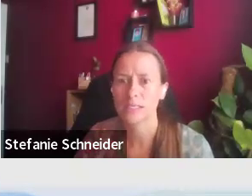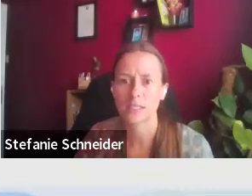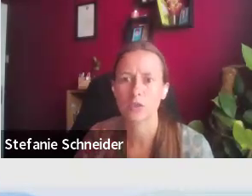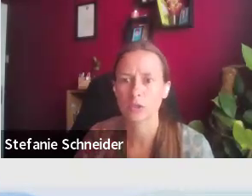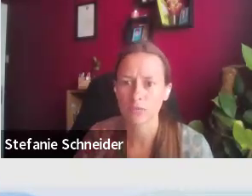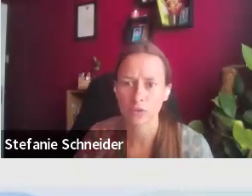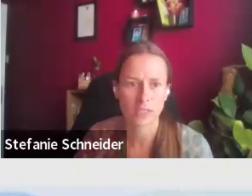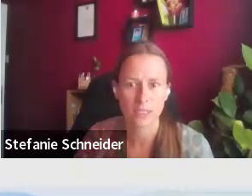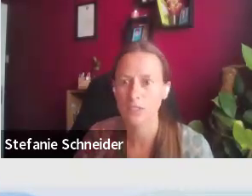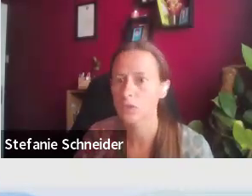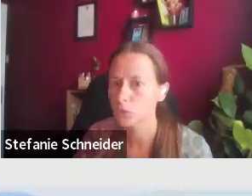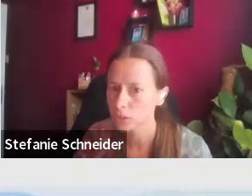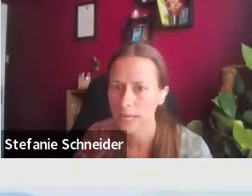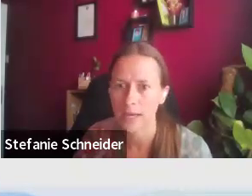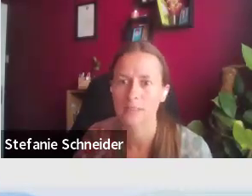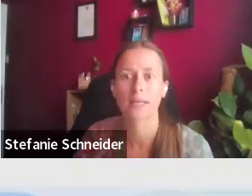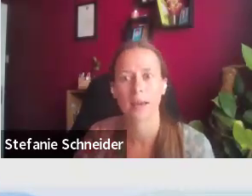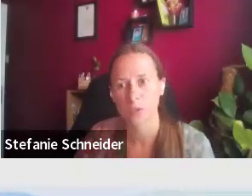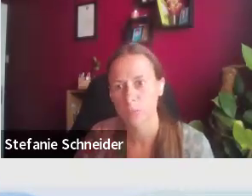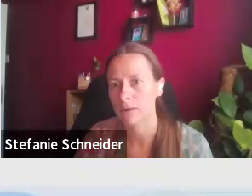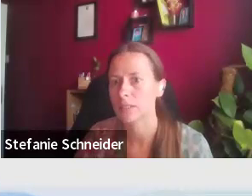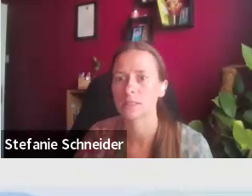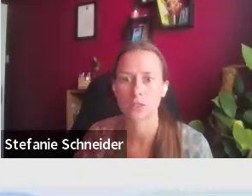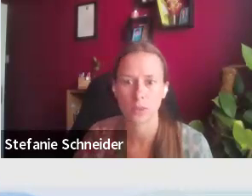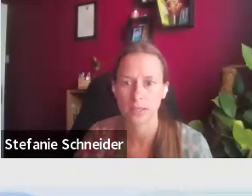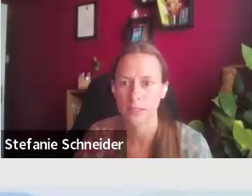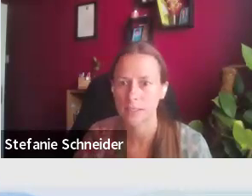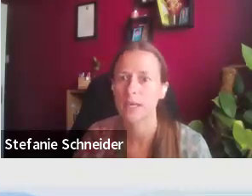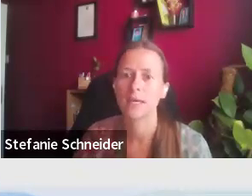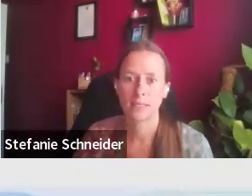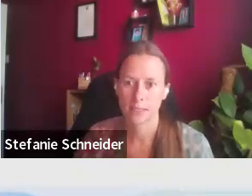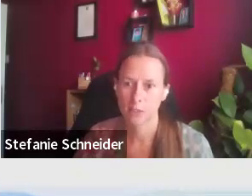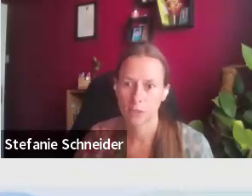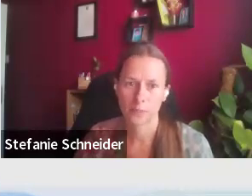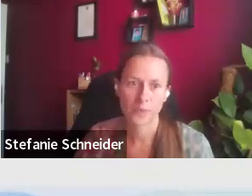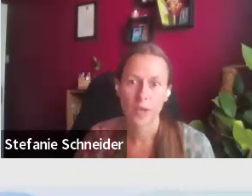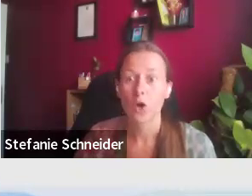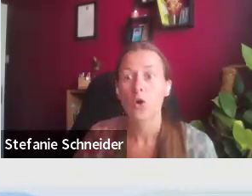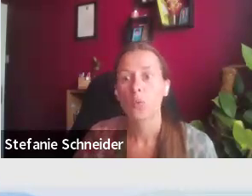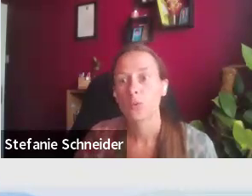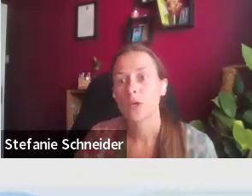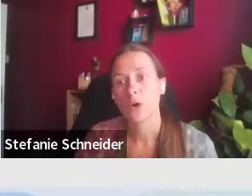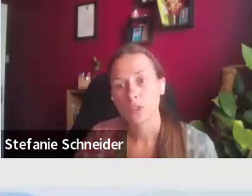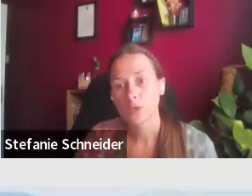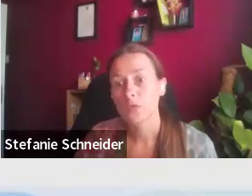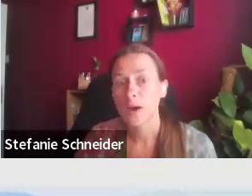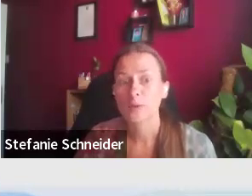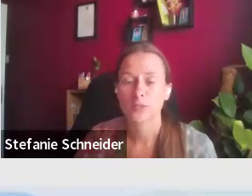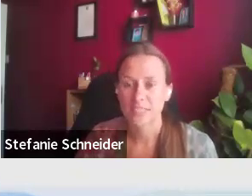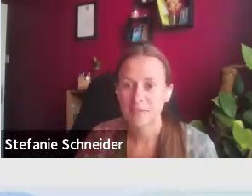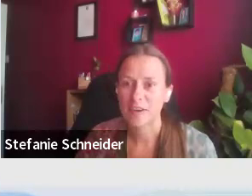disability, neurodiversity, social class, language barriers, sexuality, etc. What we also found or